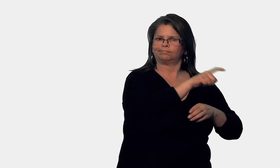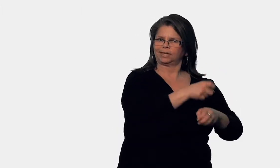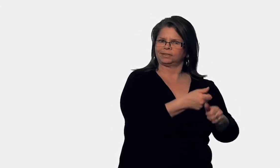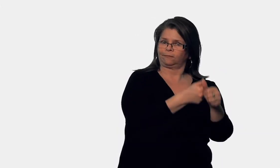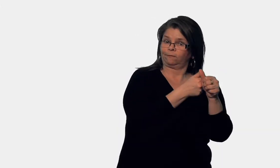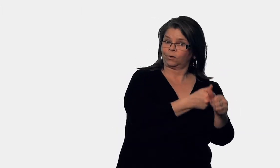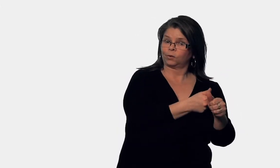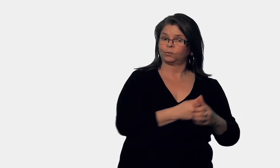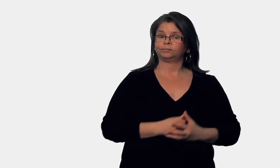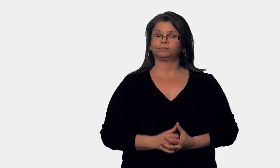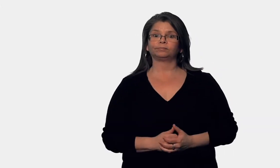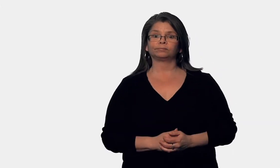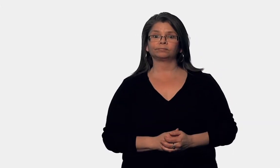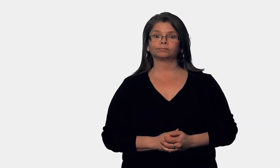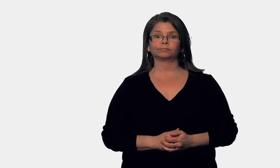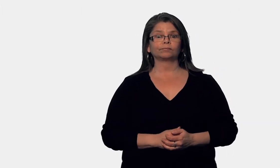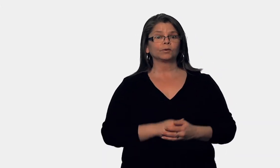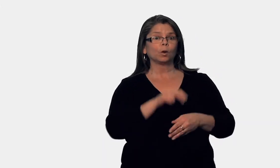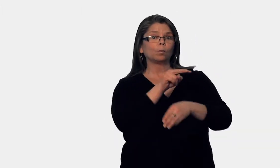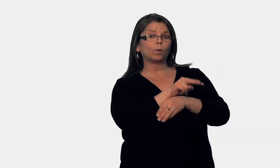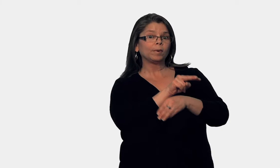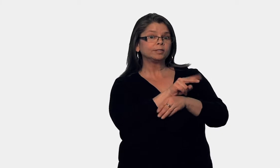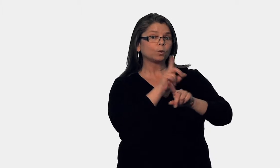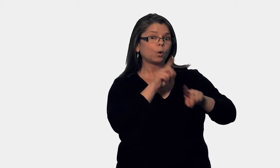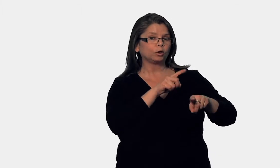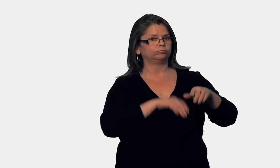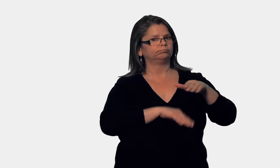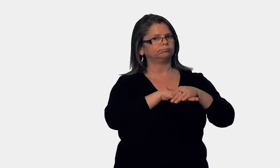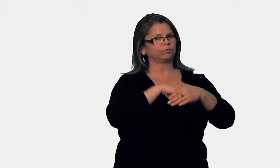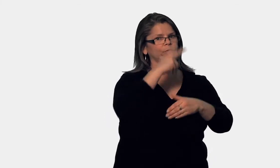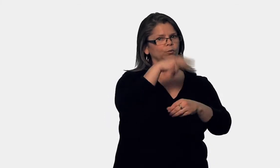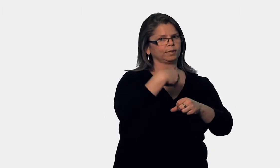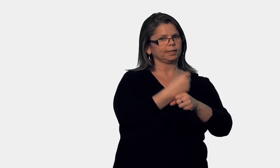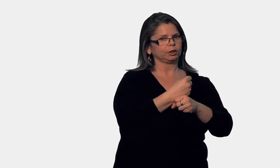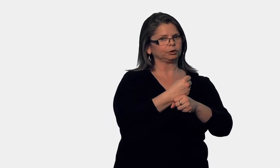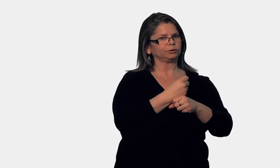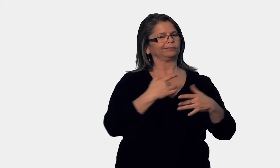on the behaviour of a person who is on probation. Probation Orders can last up to three years